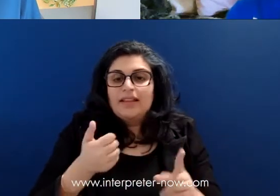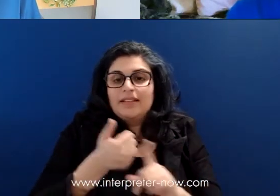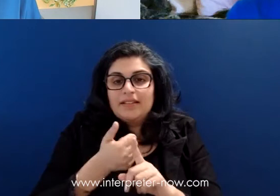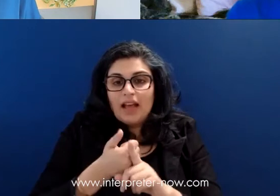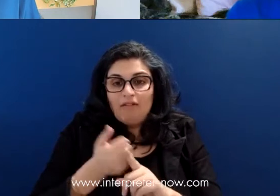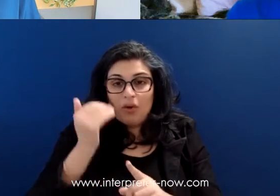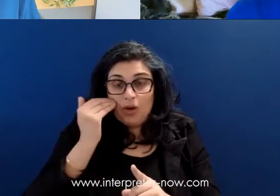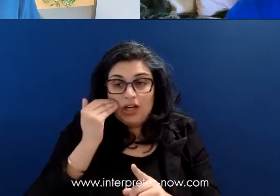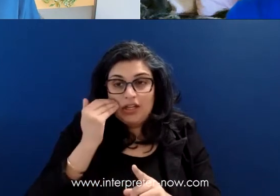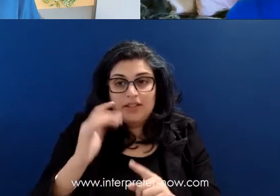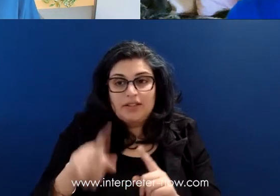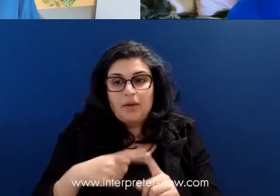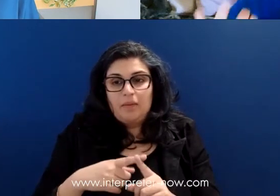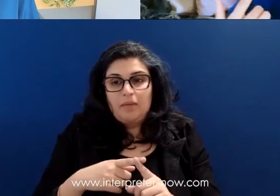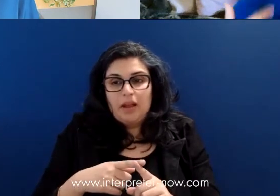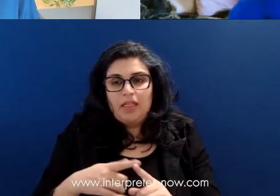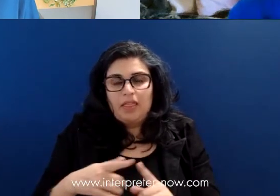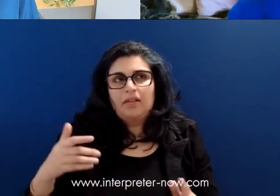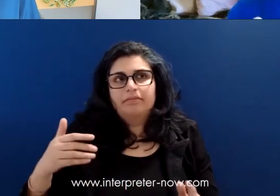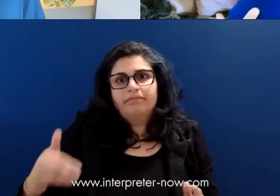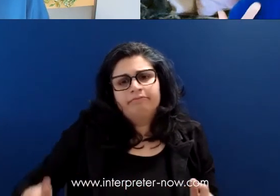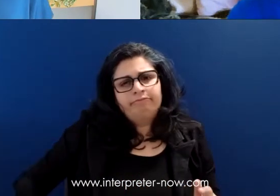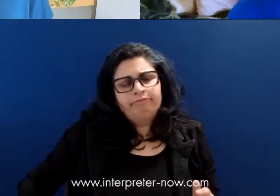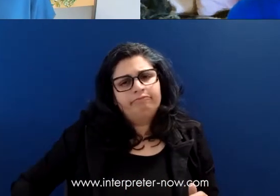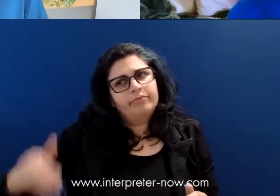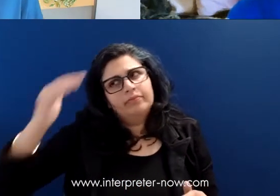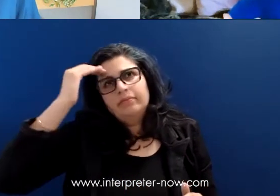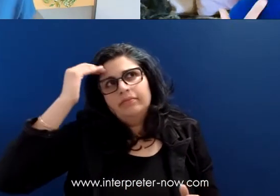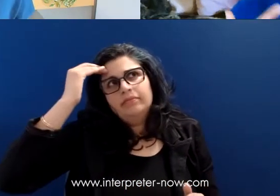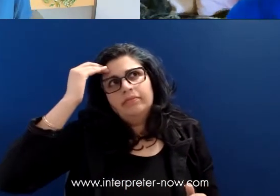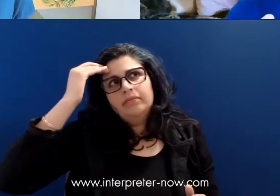This is about having the sense of your own thoughts, feelings, and your strengths and